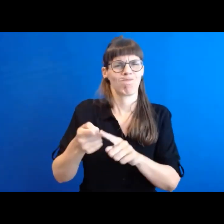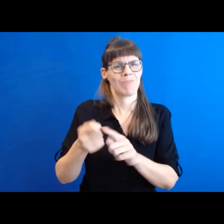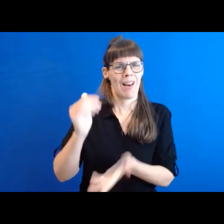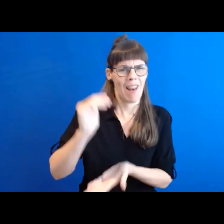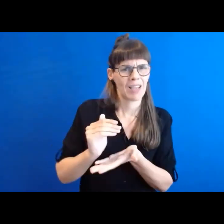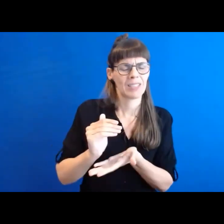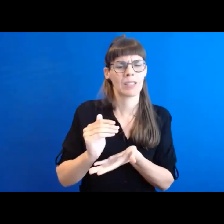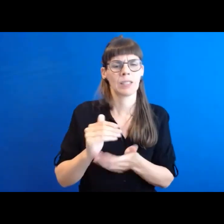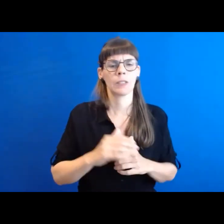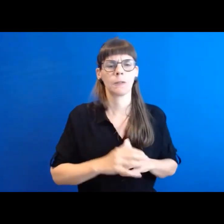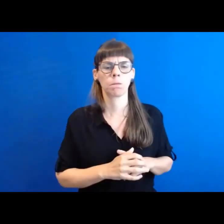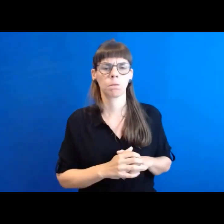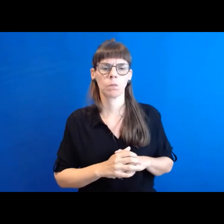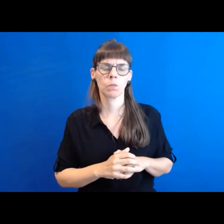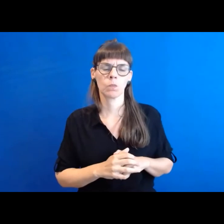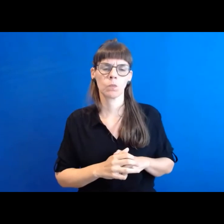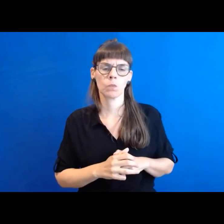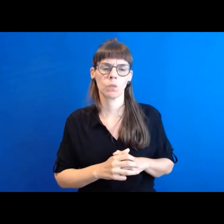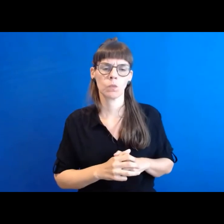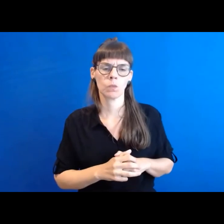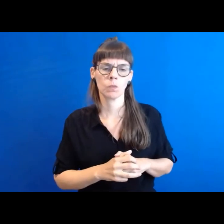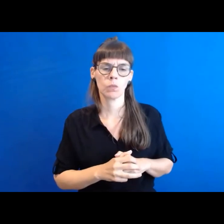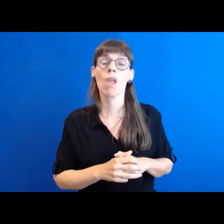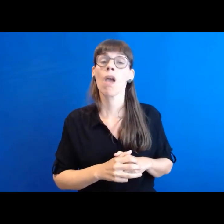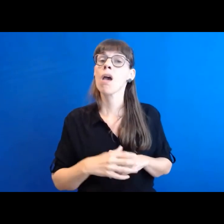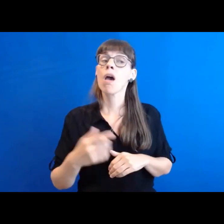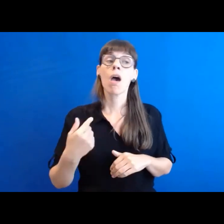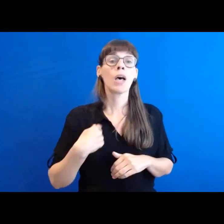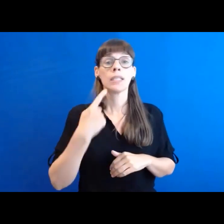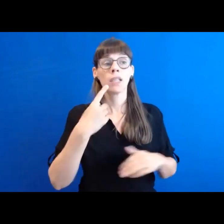could diminish the affects of the pandemic. I don't want to say that